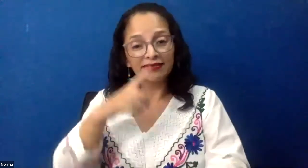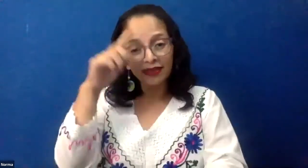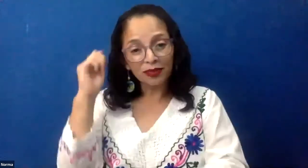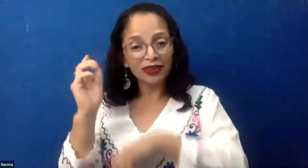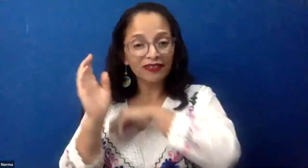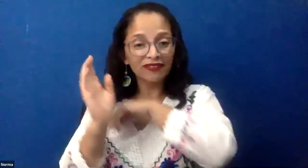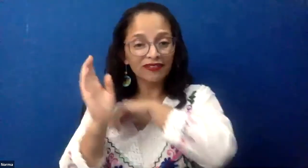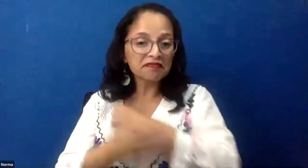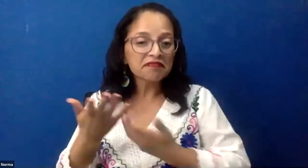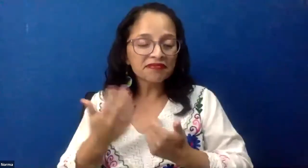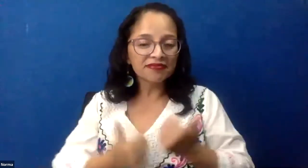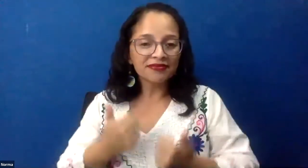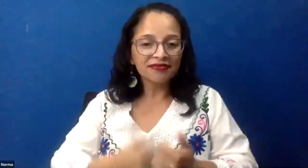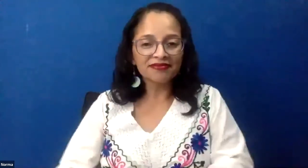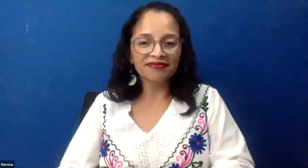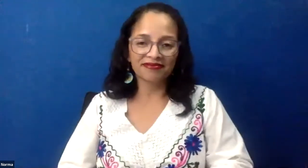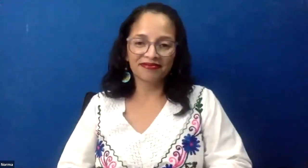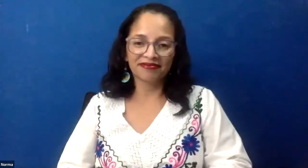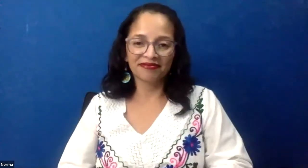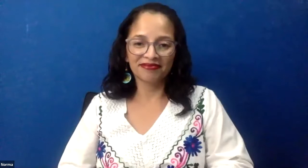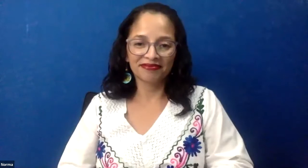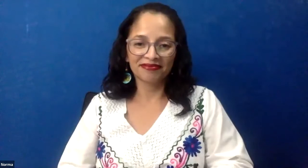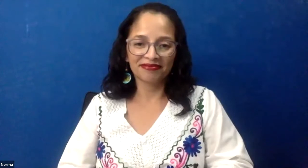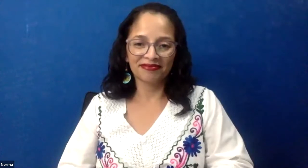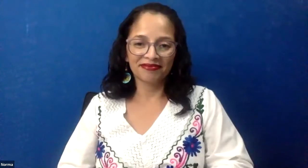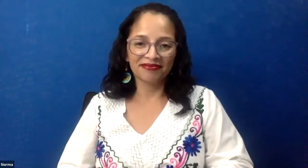is it winter, spring, summer or fall?